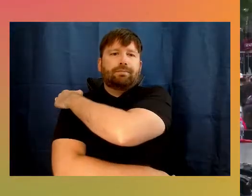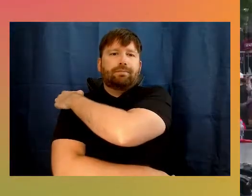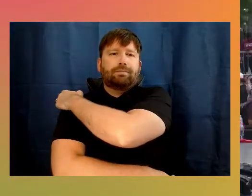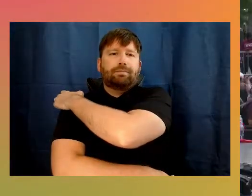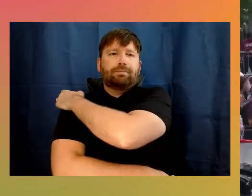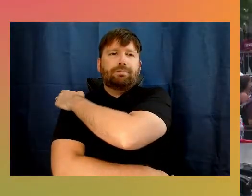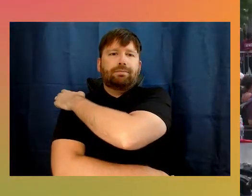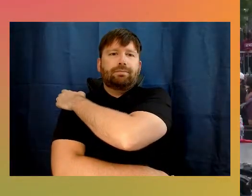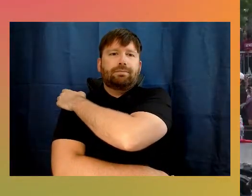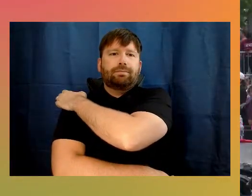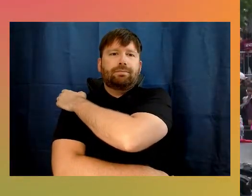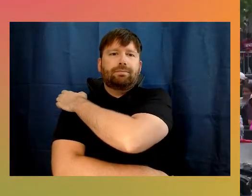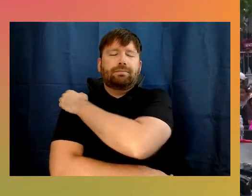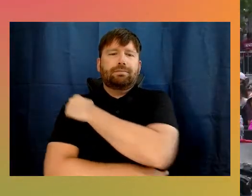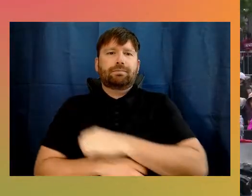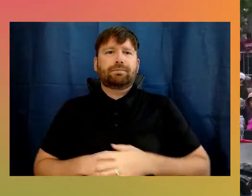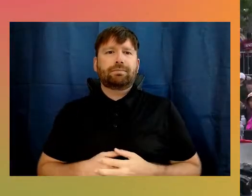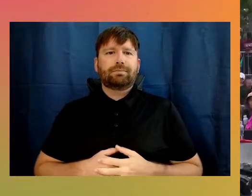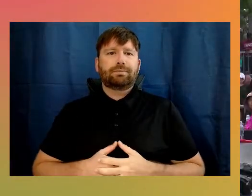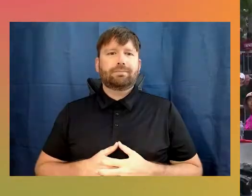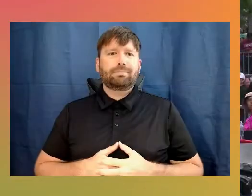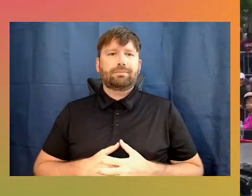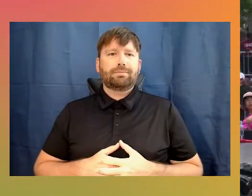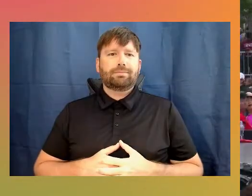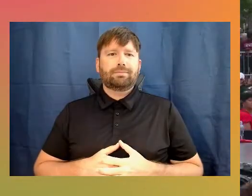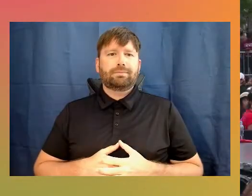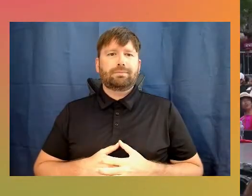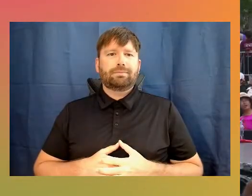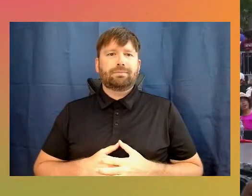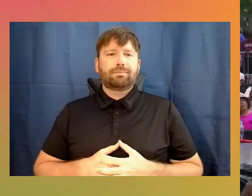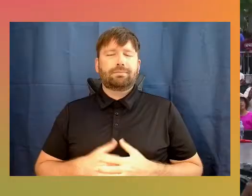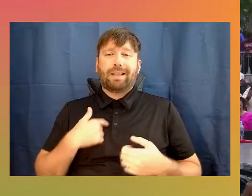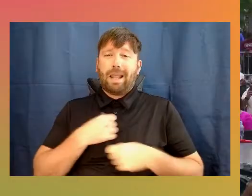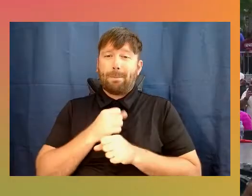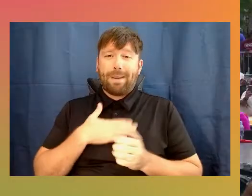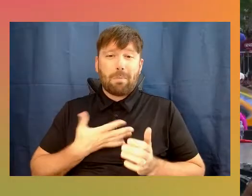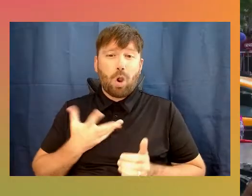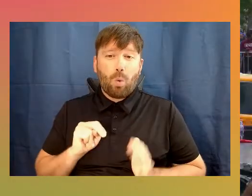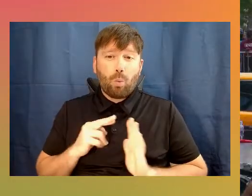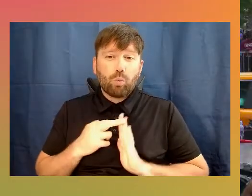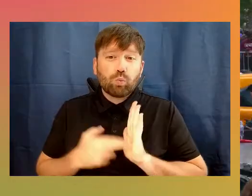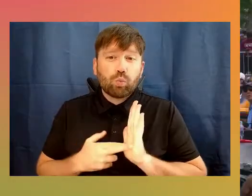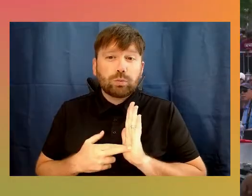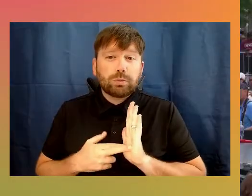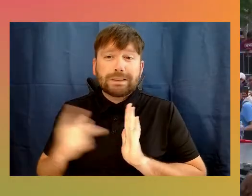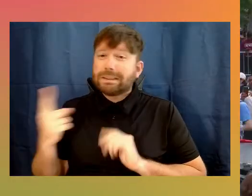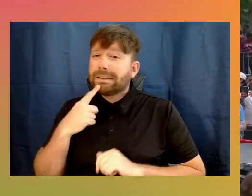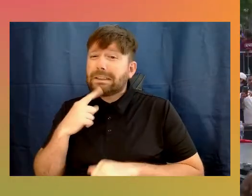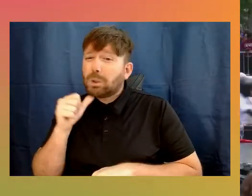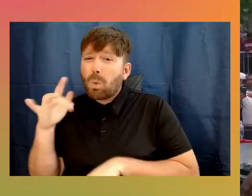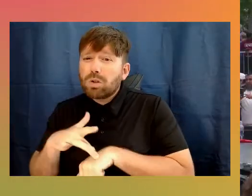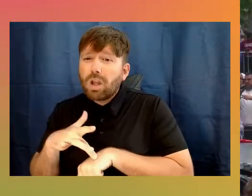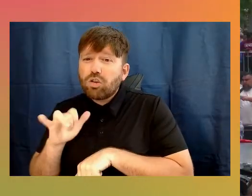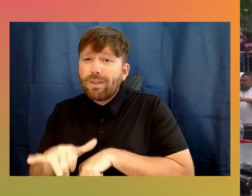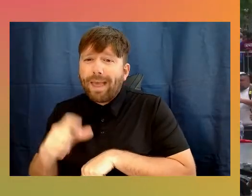YOU CAN JUMP THE FEEDBACK. HE'S GOING TO BE MAD AT ME.